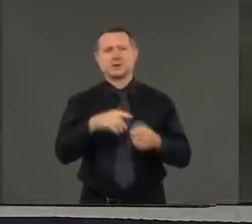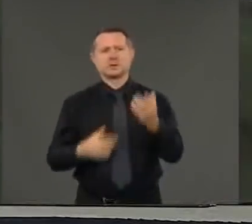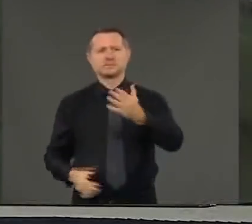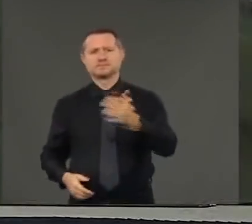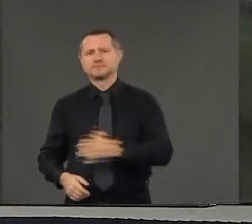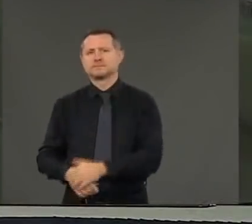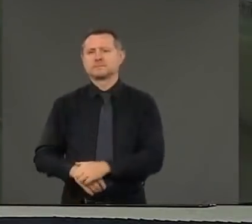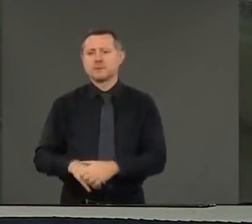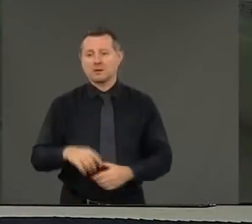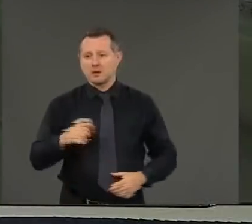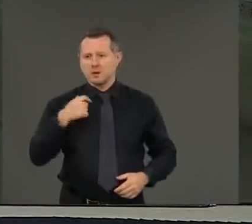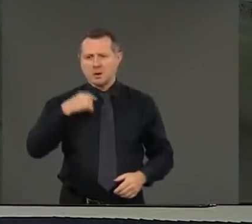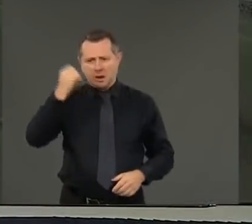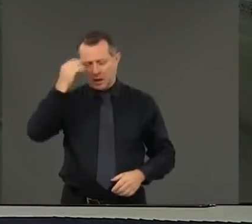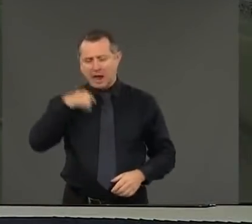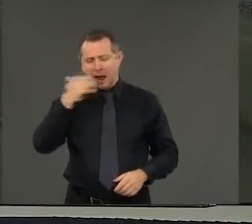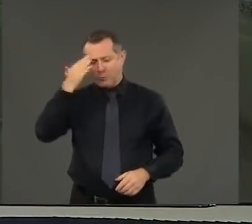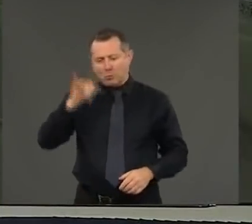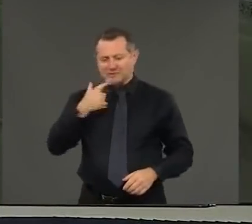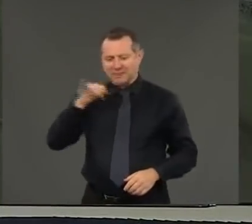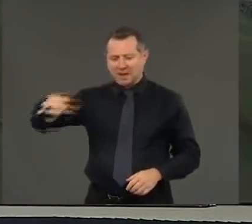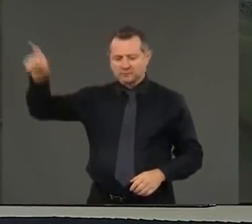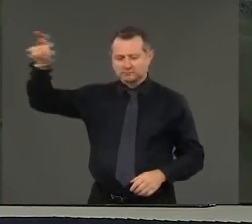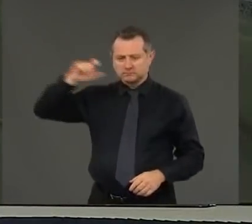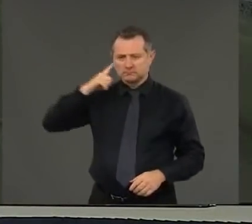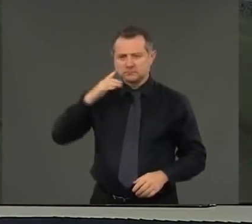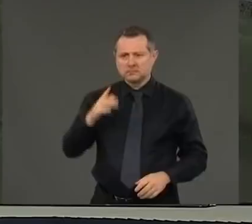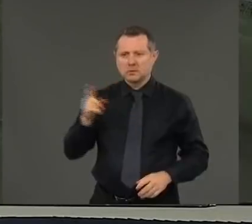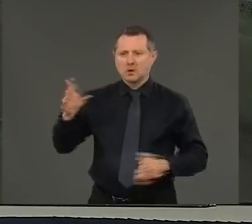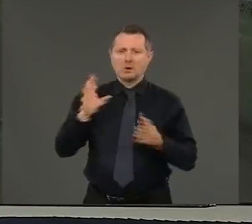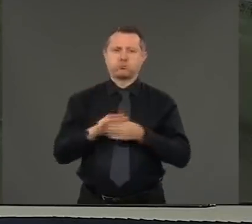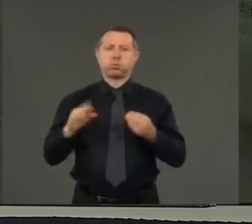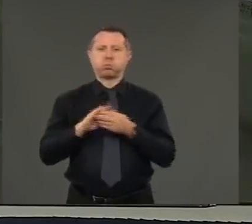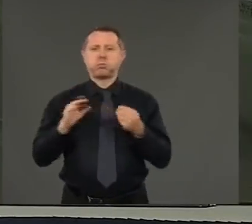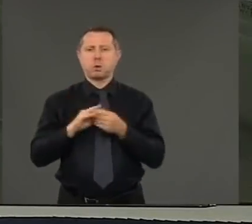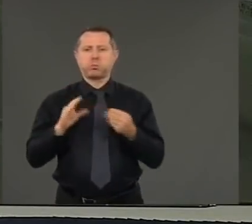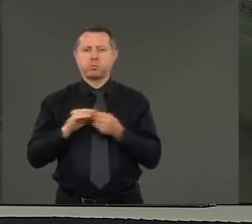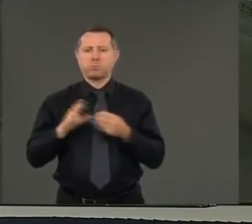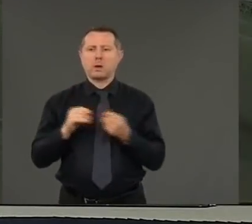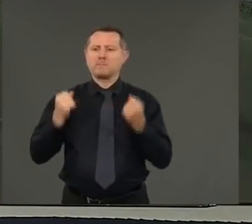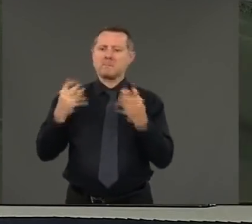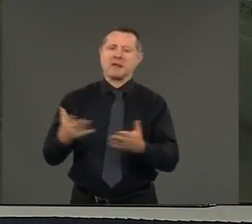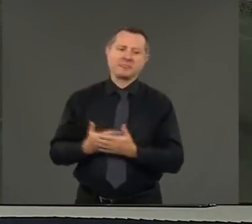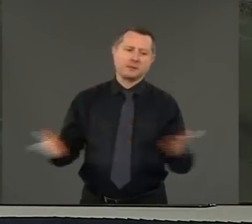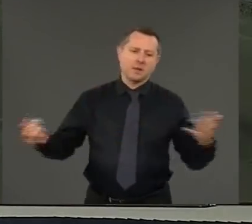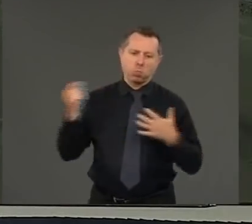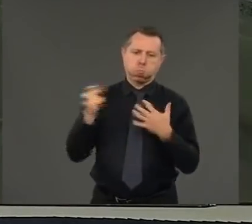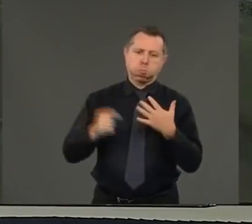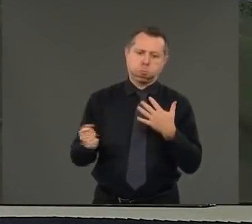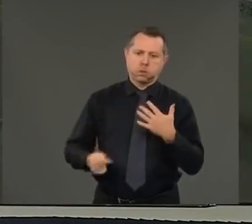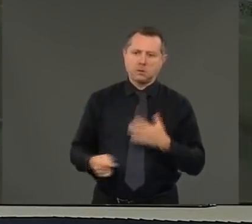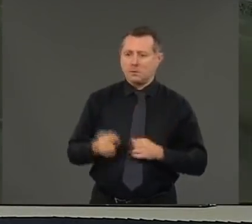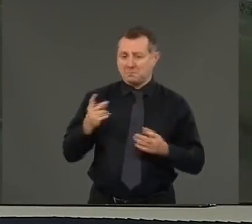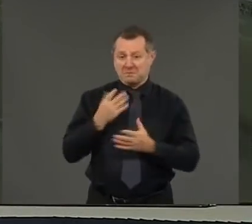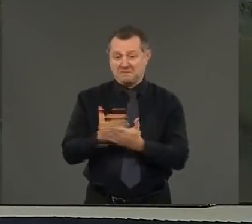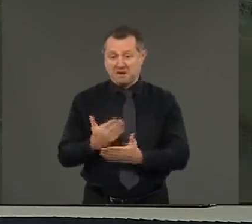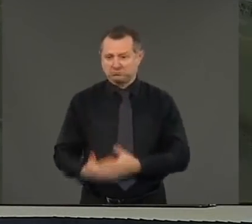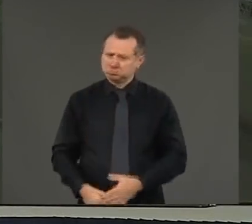PEOPLE WHO GET IT ARE FINE AND YOU BASICALLY JUST NEED TO LIVE WITH IT. I WONDER WHAT YOUR RESPONSE IS. YEAH, I KNOW THIS IS WHAT THE PRESIDENT SAYS.